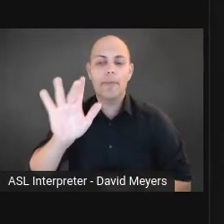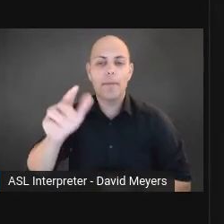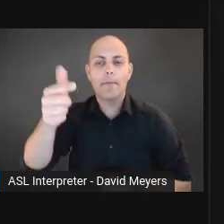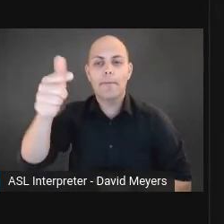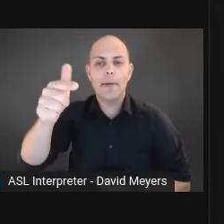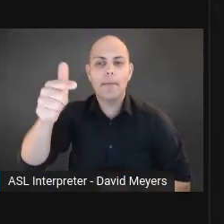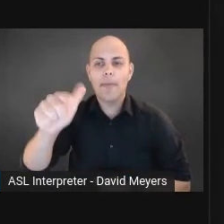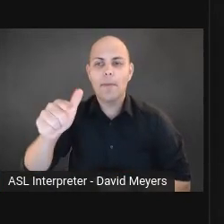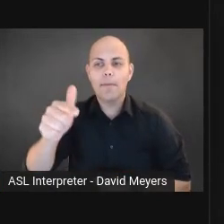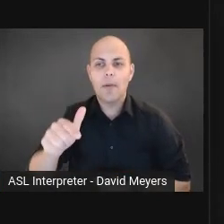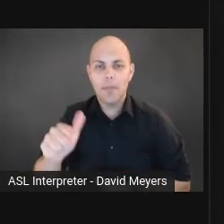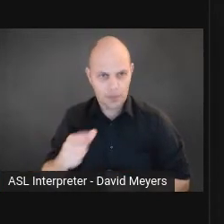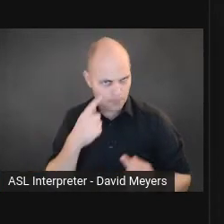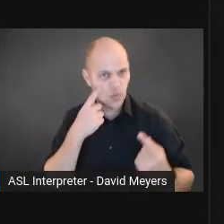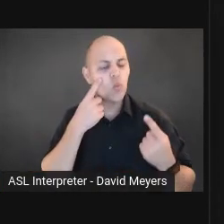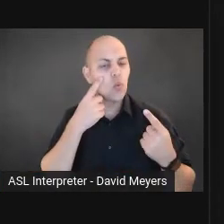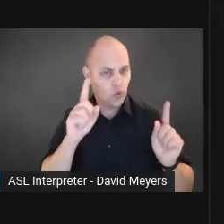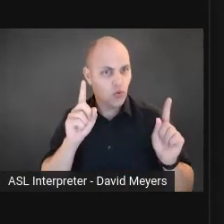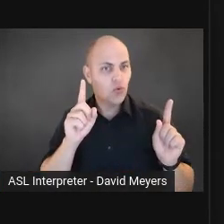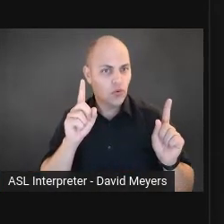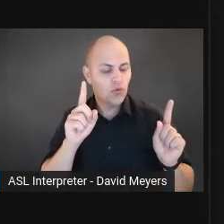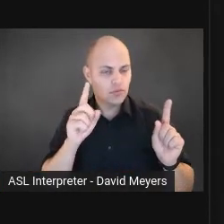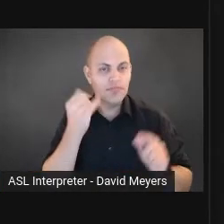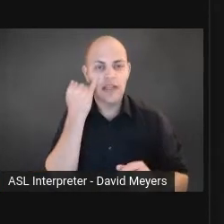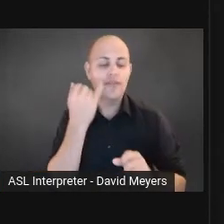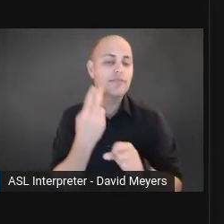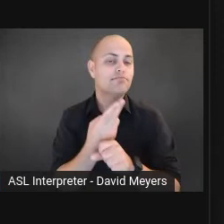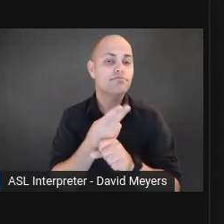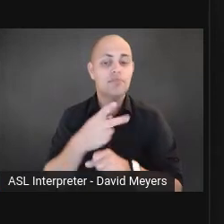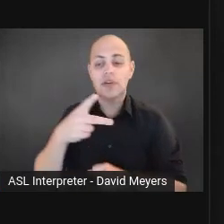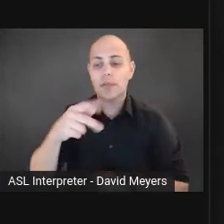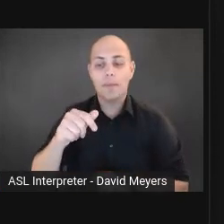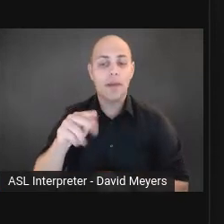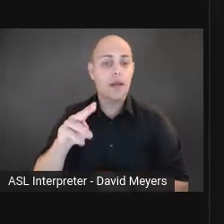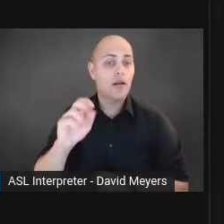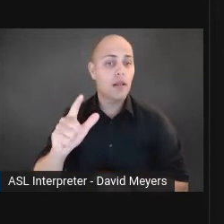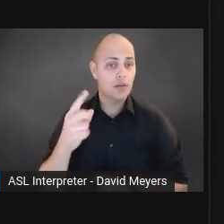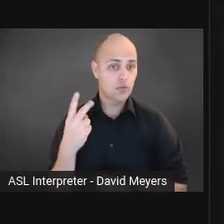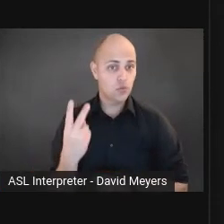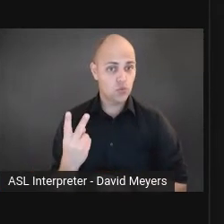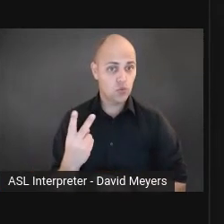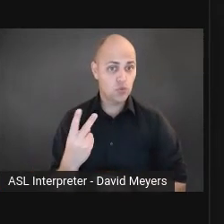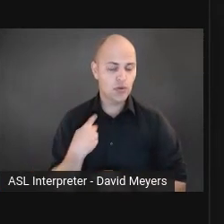If I tab up to panel number two, and this time I'm going to hit my number key, it’s going to work.